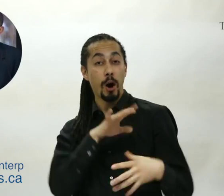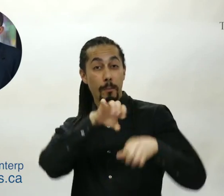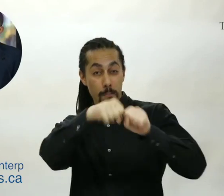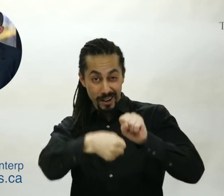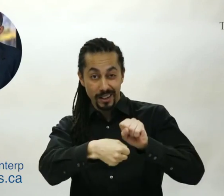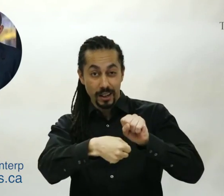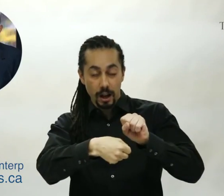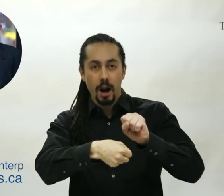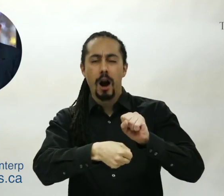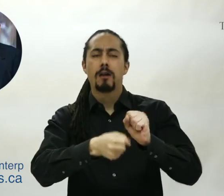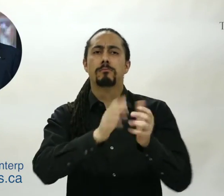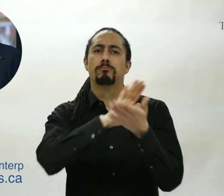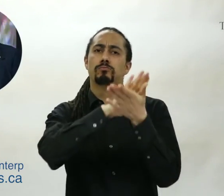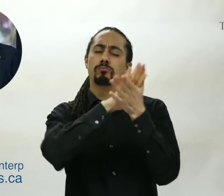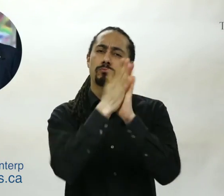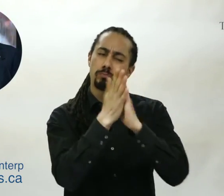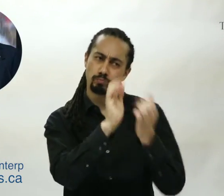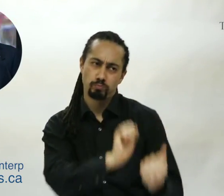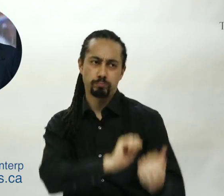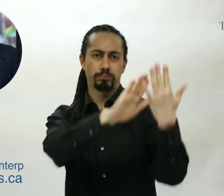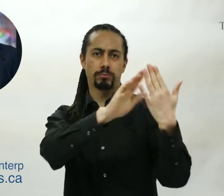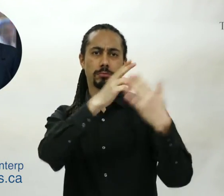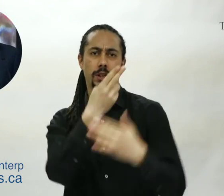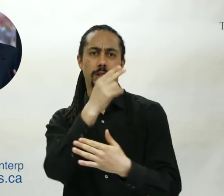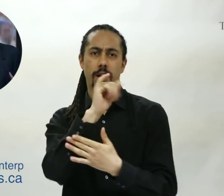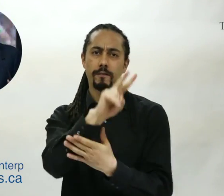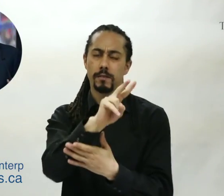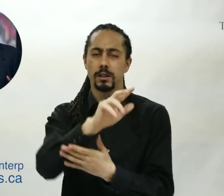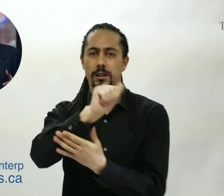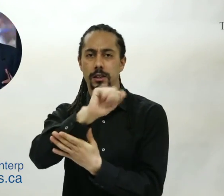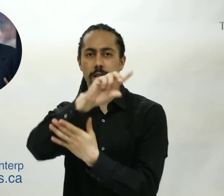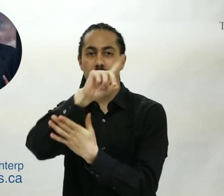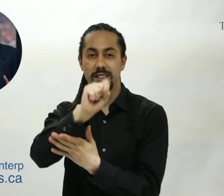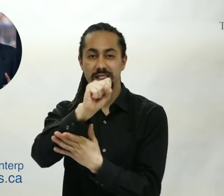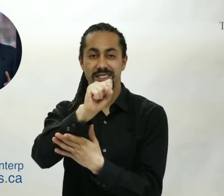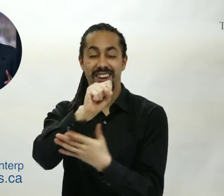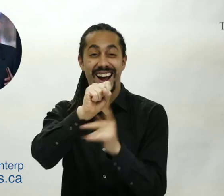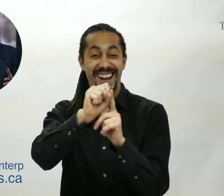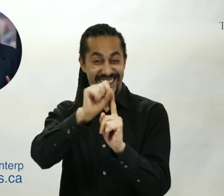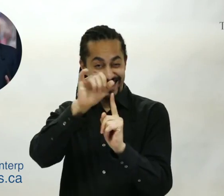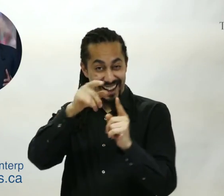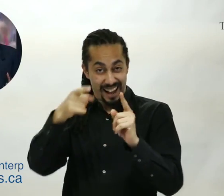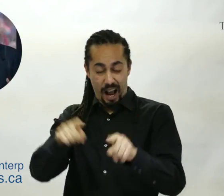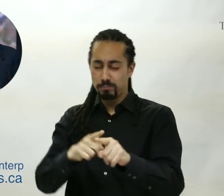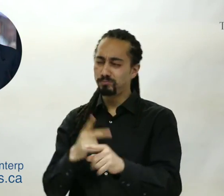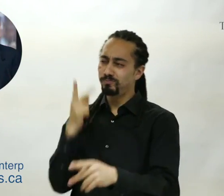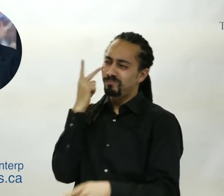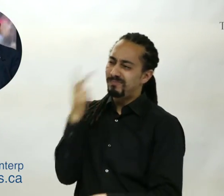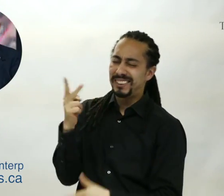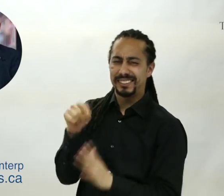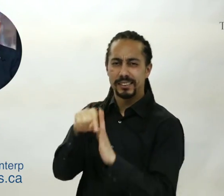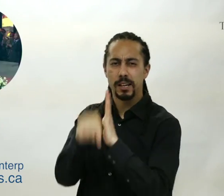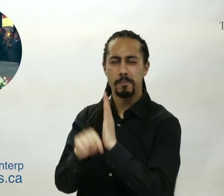that revealed the depth of his empathy and his understanding.